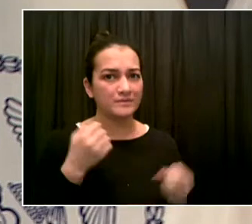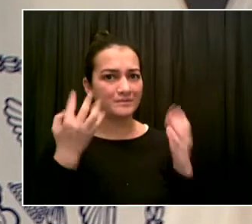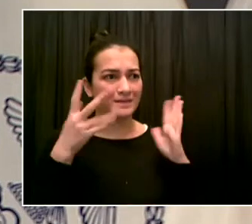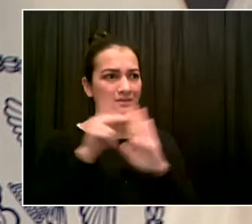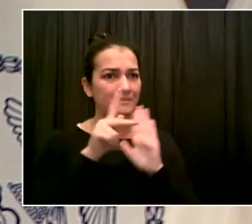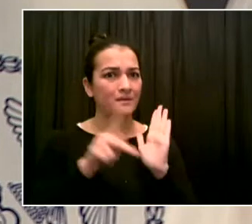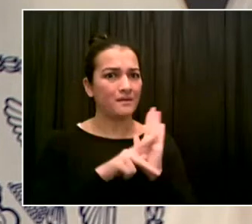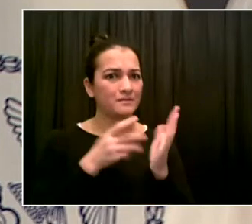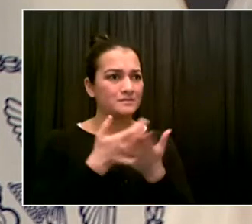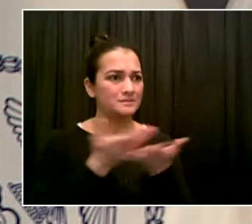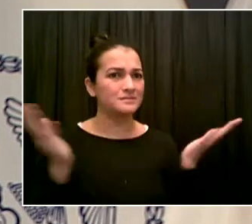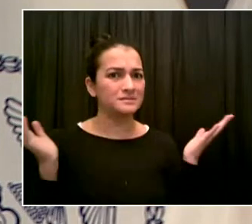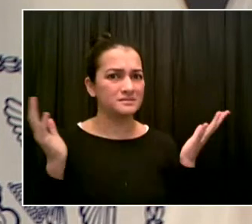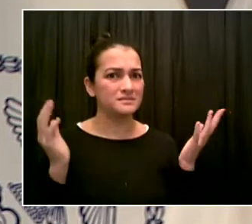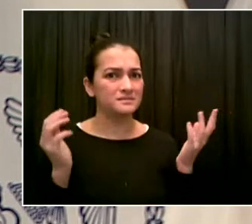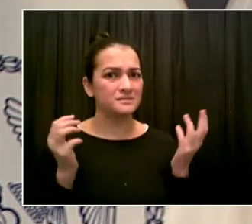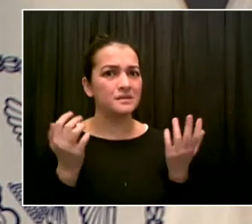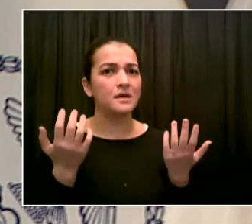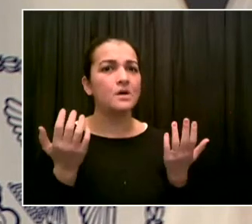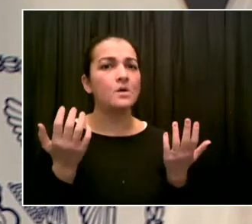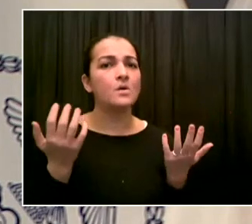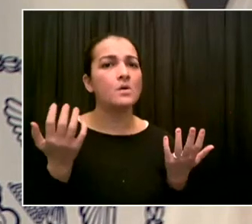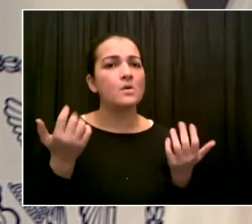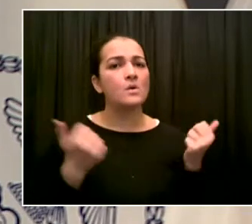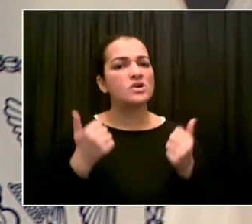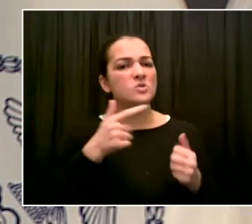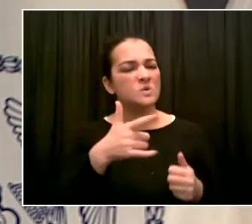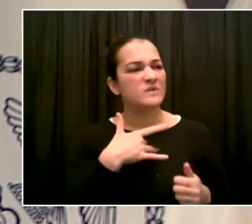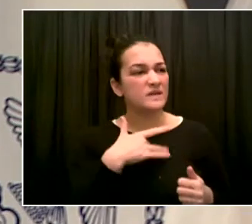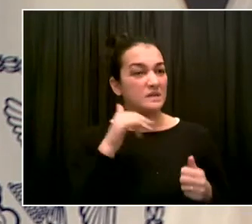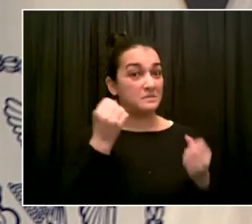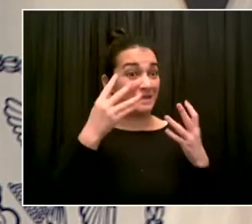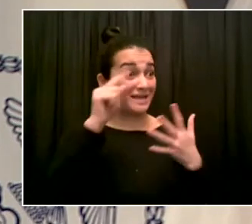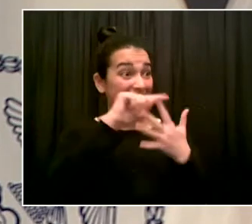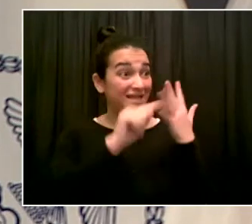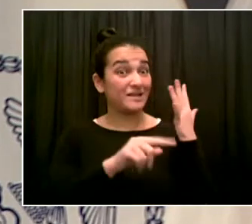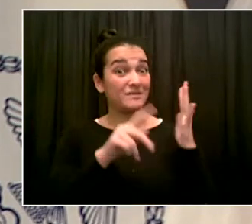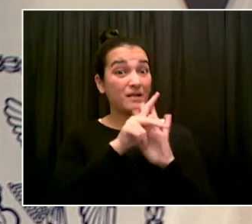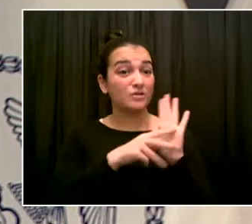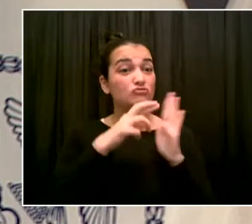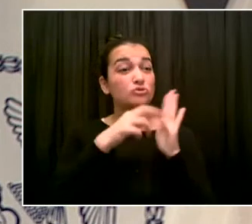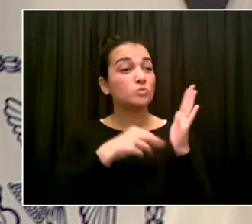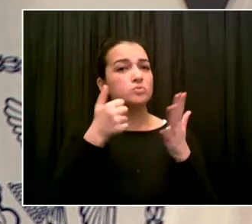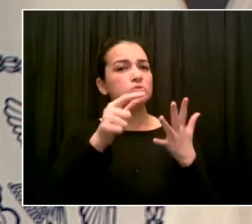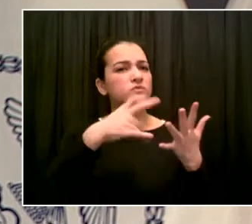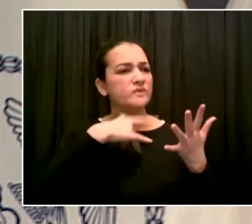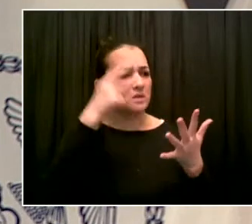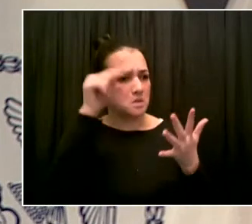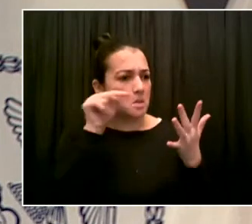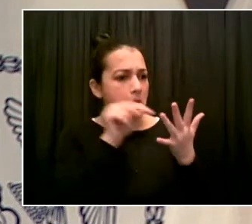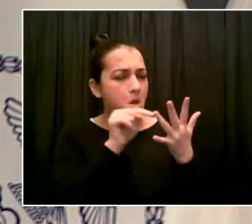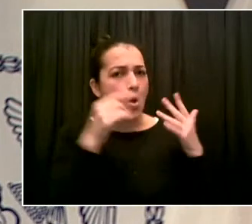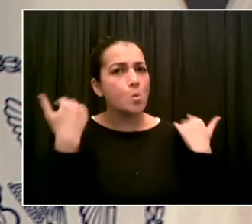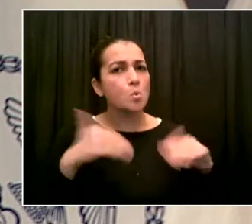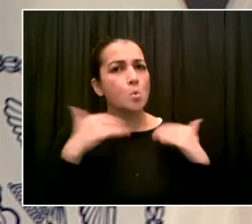THE POLICIES YOU HAVE INITIATED, WHICH OF THOSE WOULD YOU SAY HAVE HET BIGGEST IMPACT ON